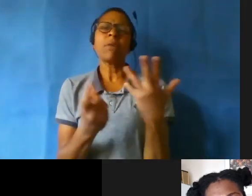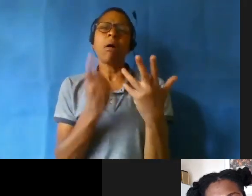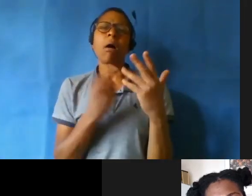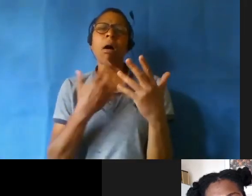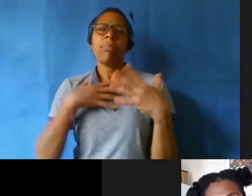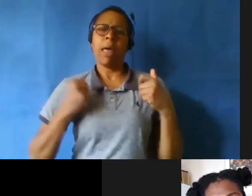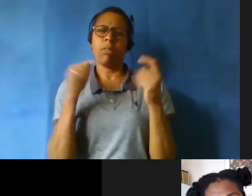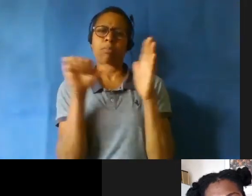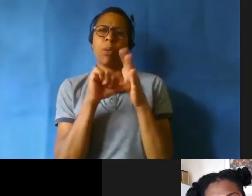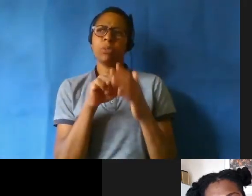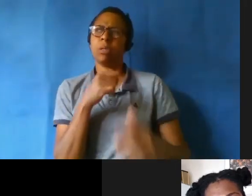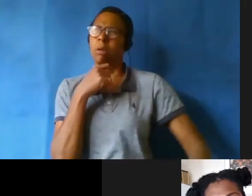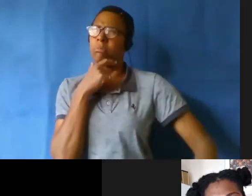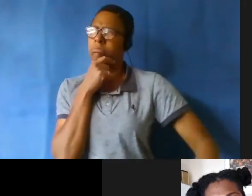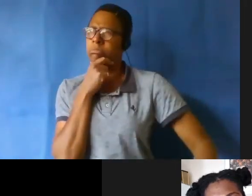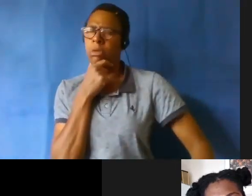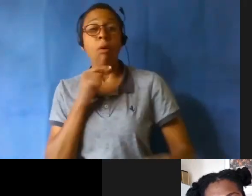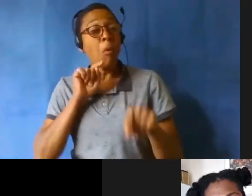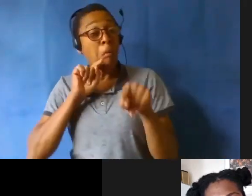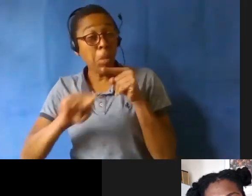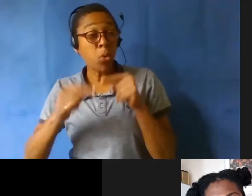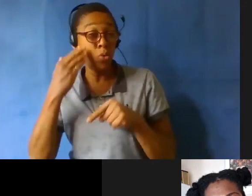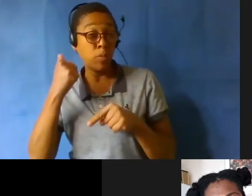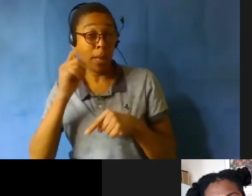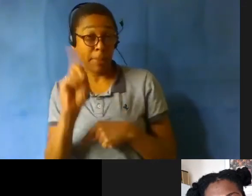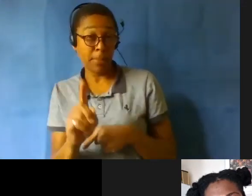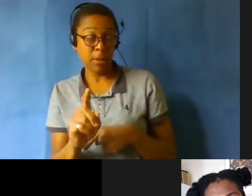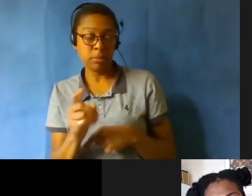for most Black people on which whatever part of the world you're talking about